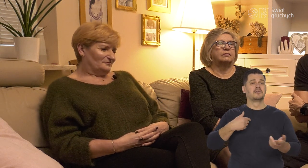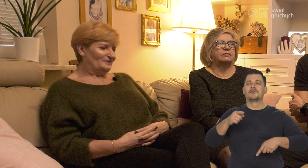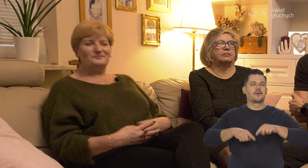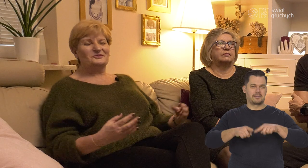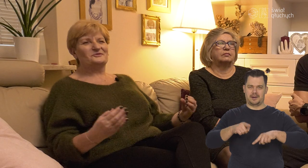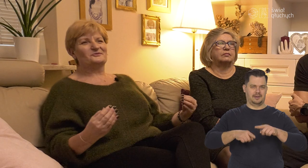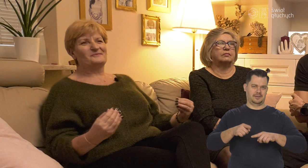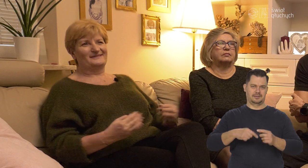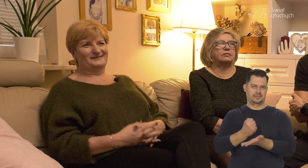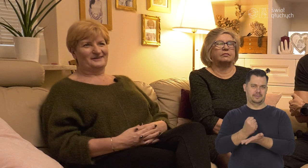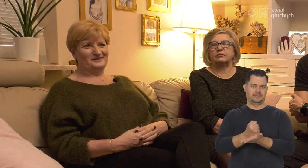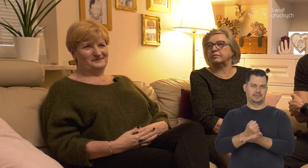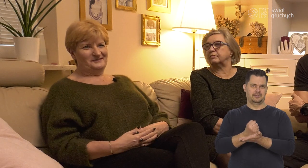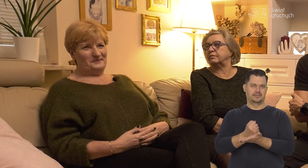For me it is normal.